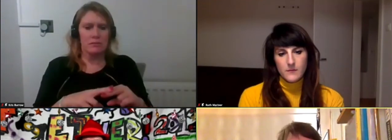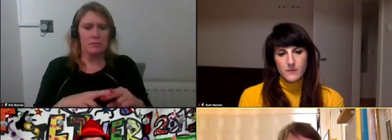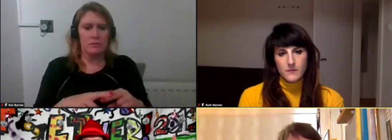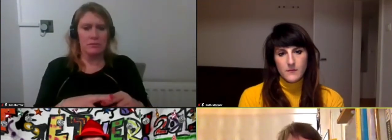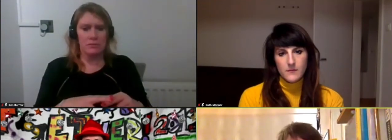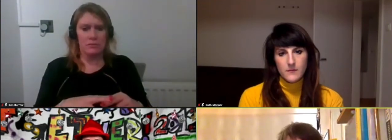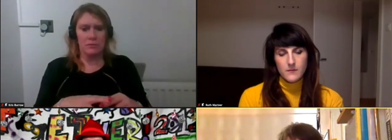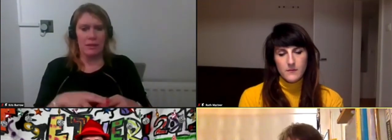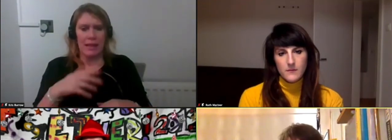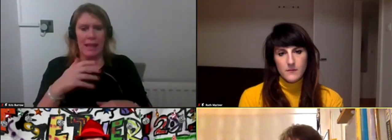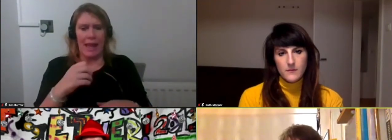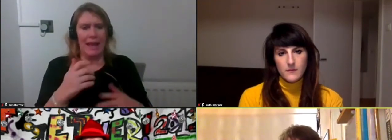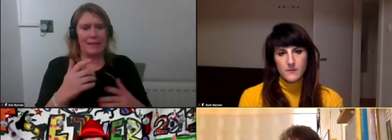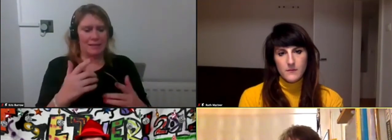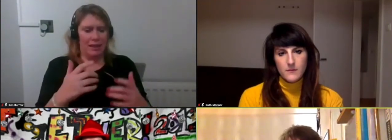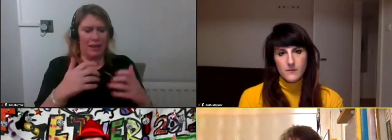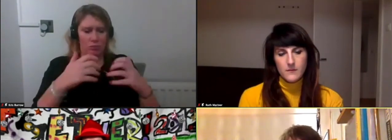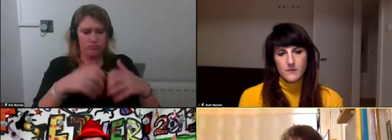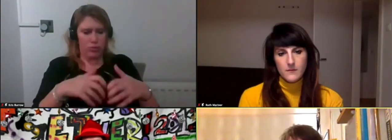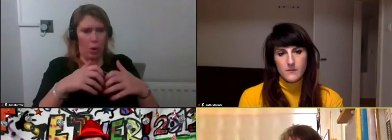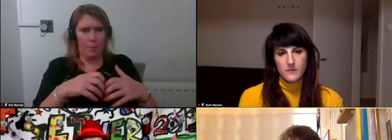that's obviously been made, they wanted it